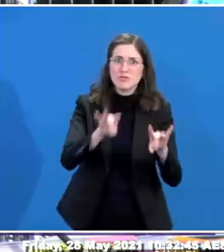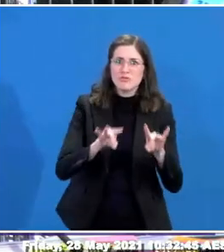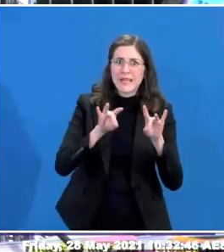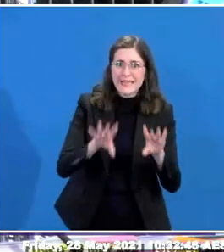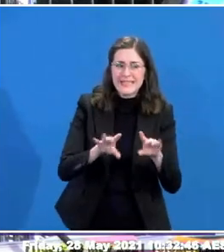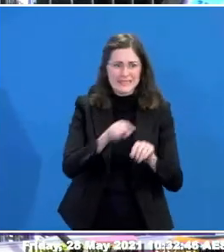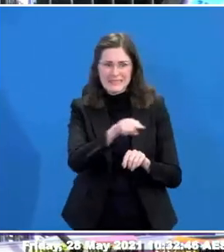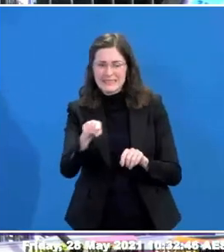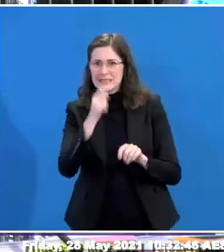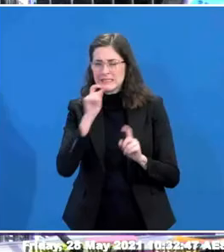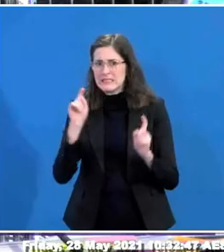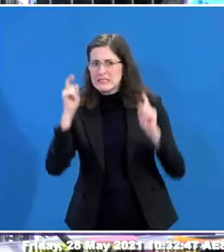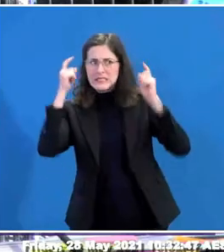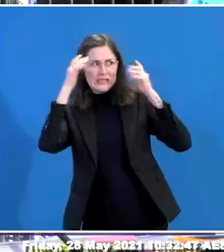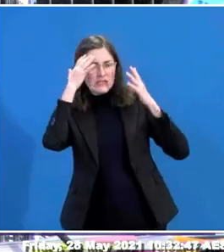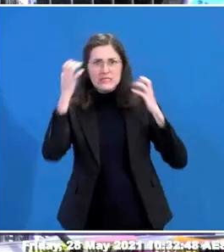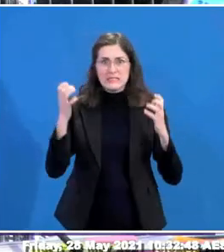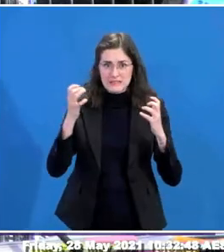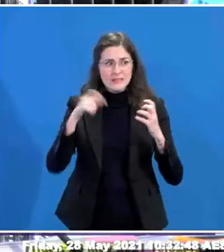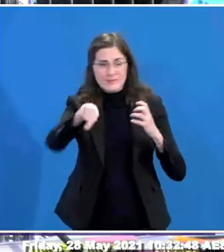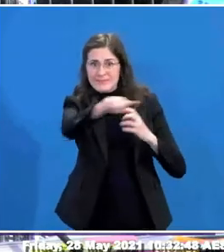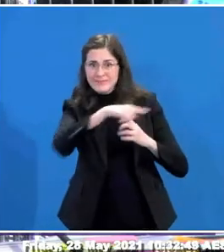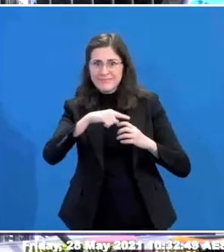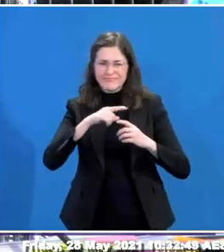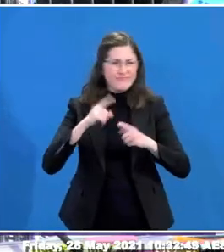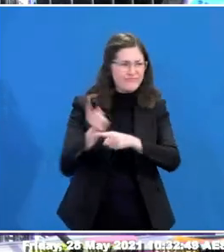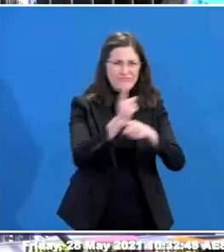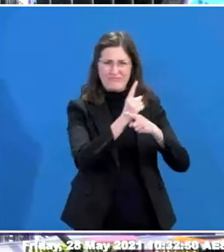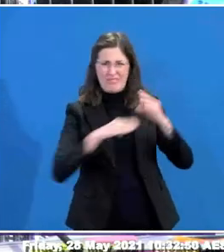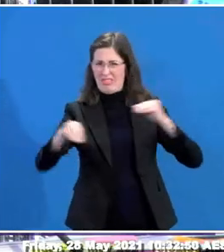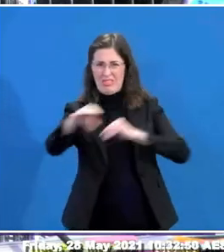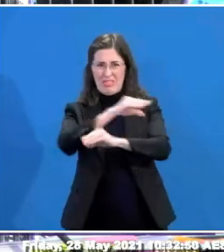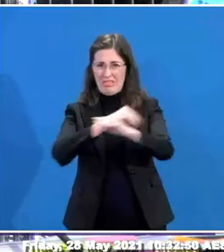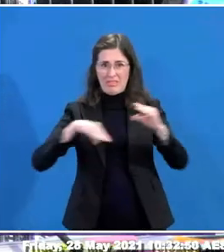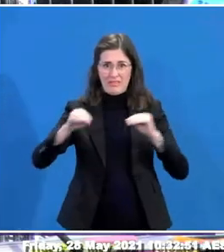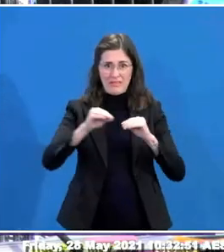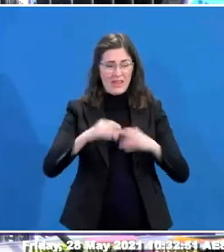coupled with a gossiping culture whereby each ethnic group feels that the other